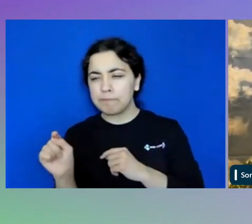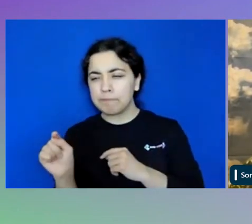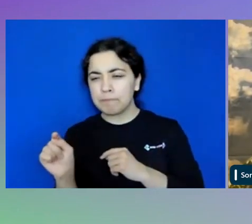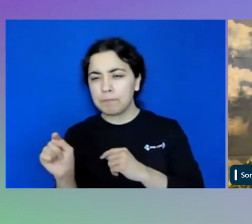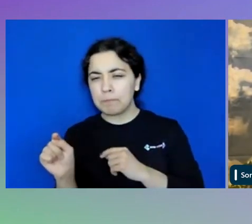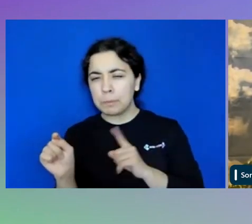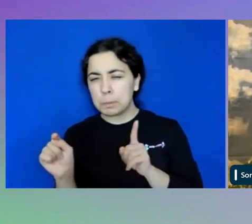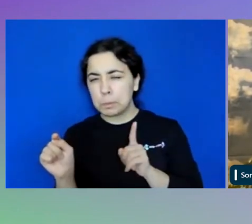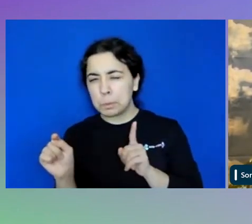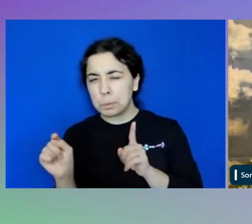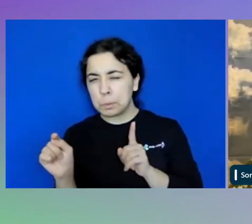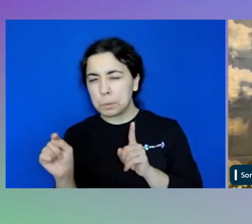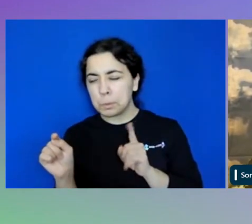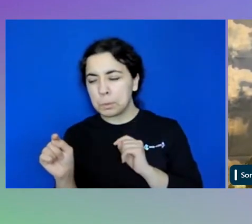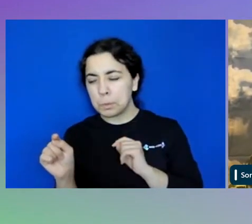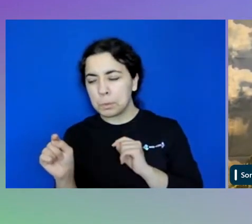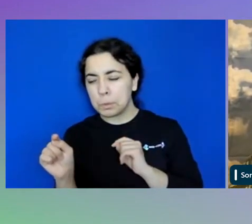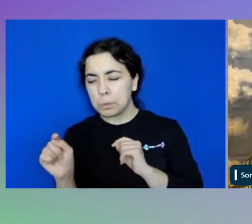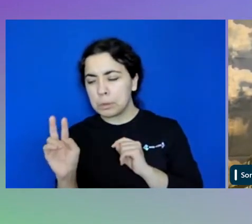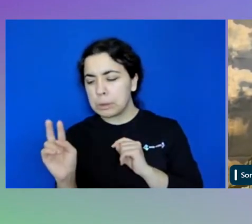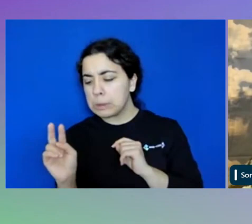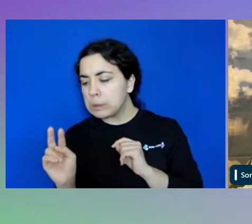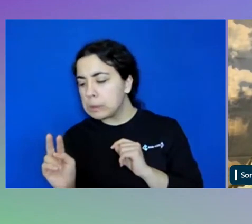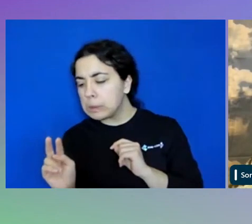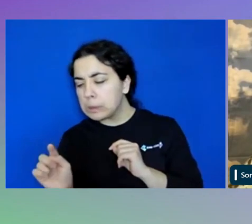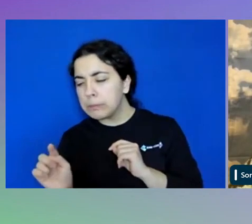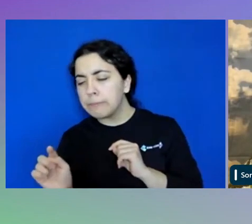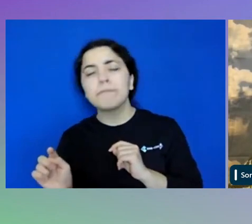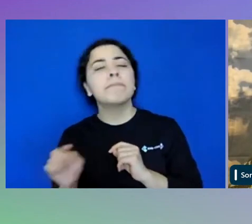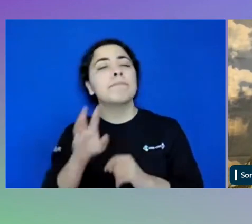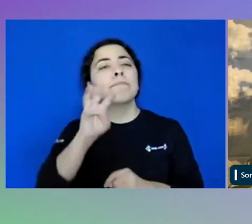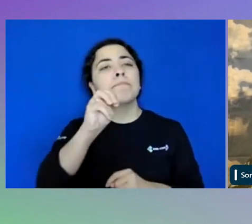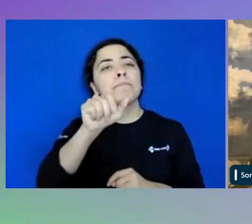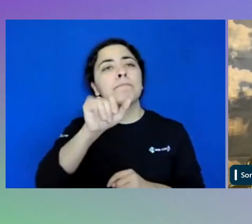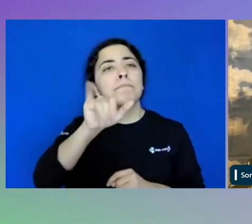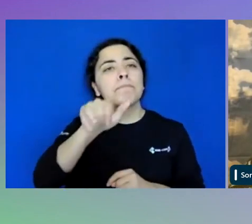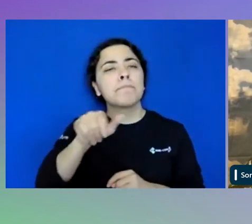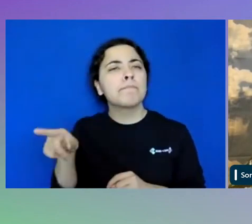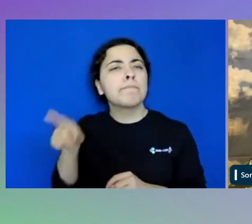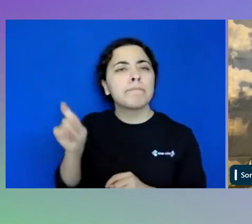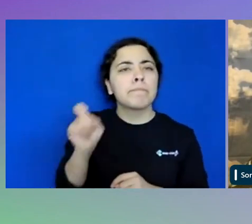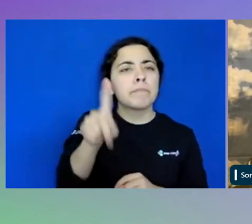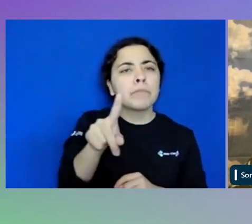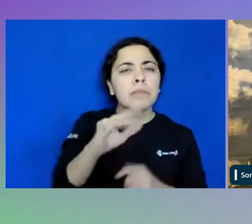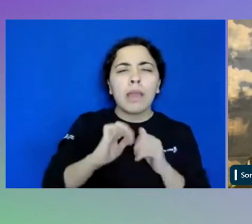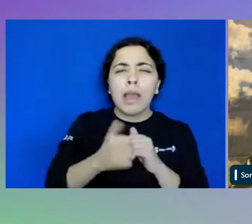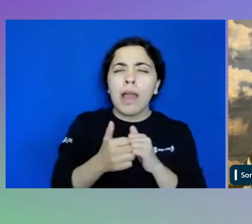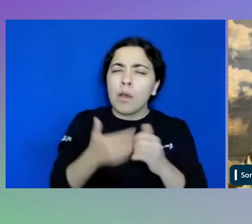see. So, Maya is asking, uh, how do you get good data to support